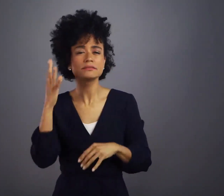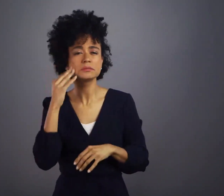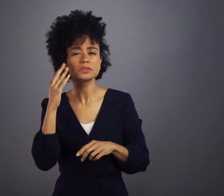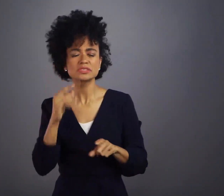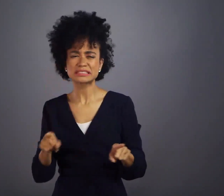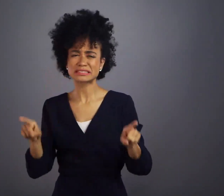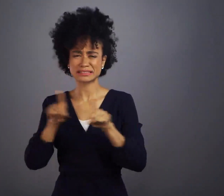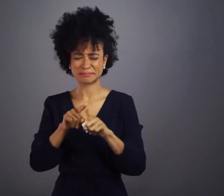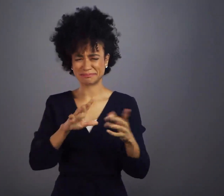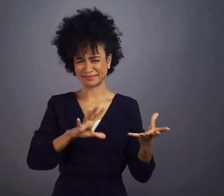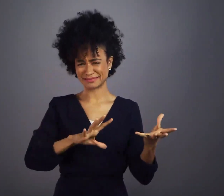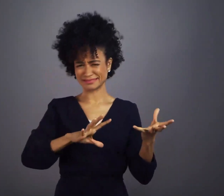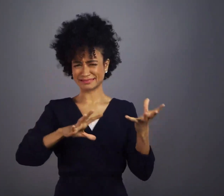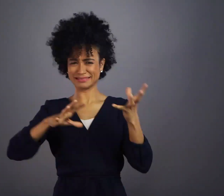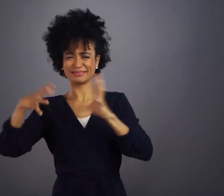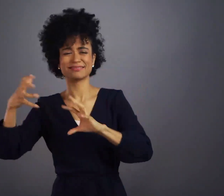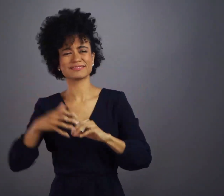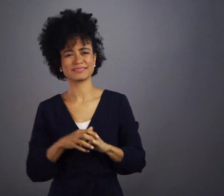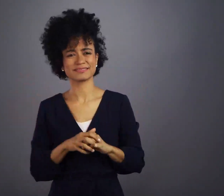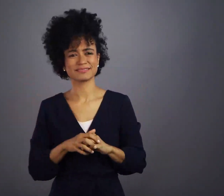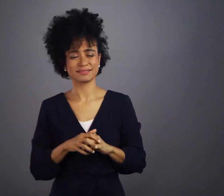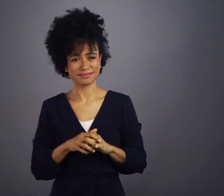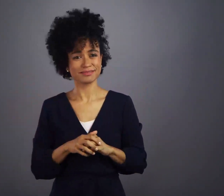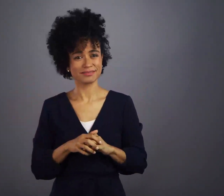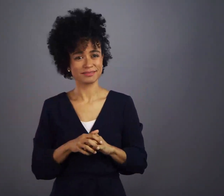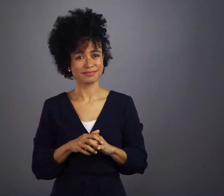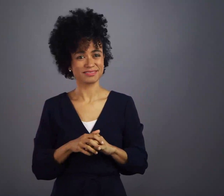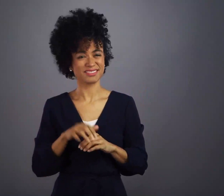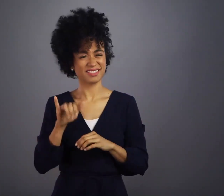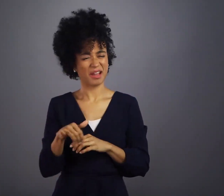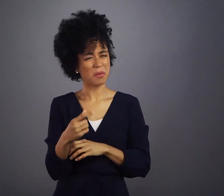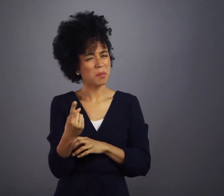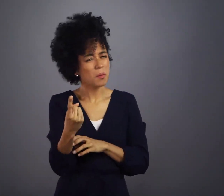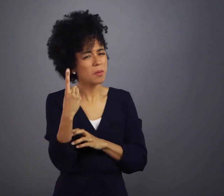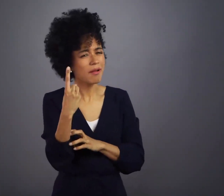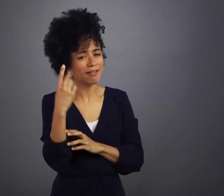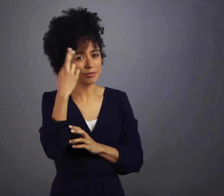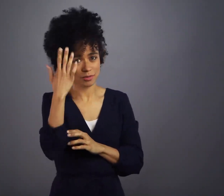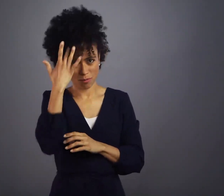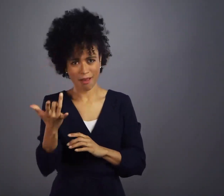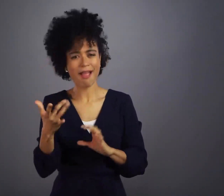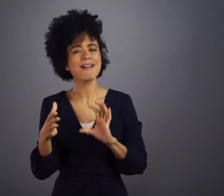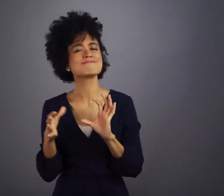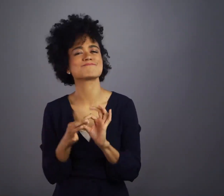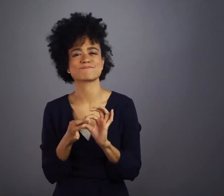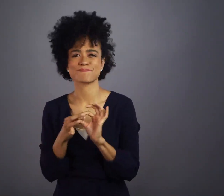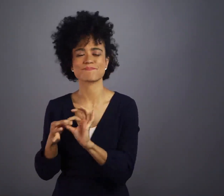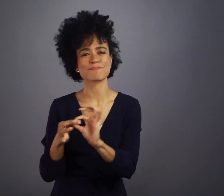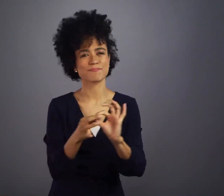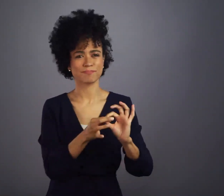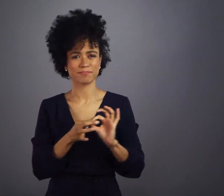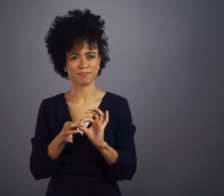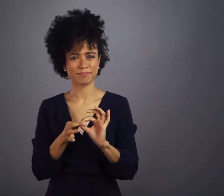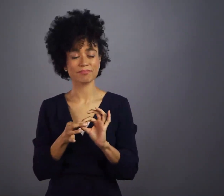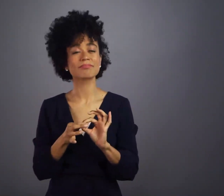The feeling of having shared in a common peril is one element in the powerful cement which binds us.